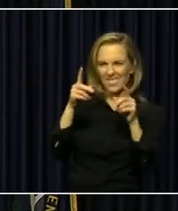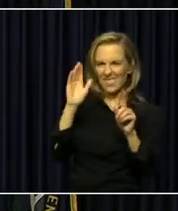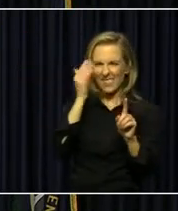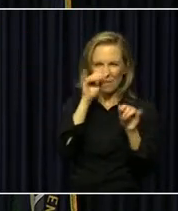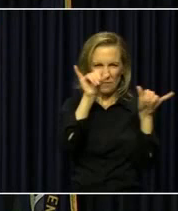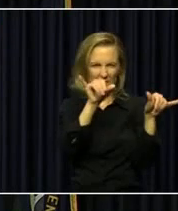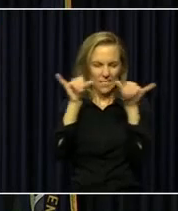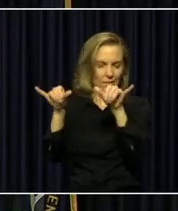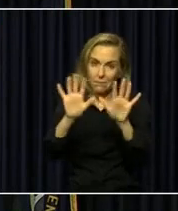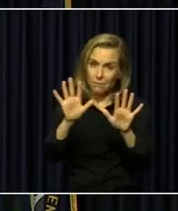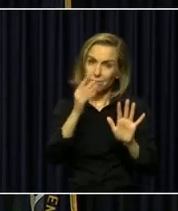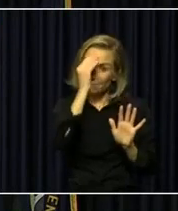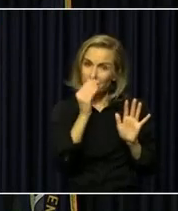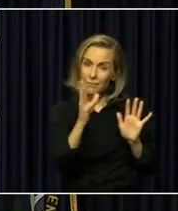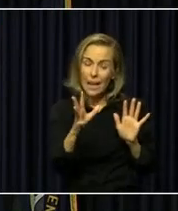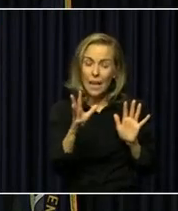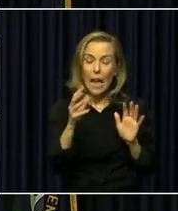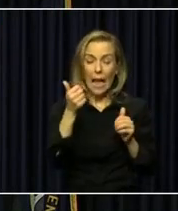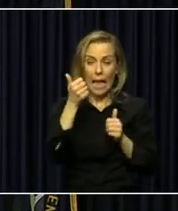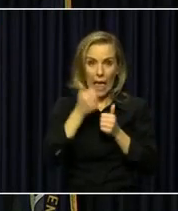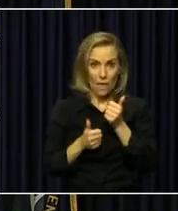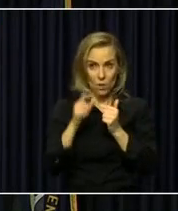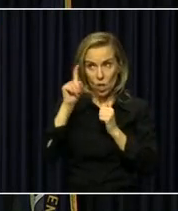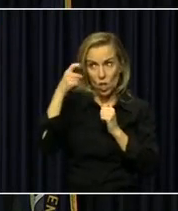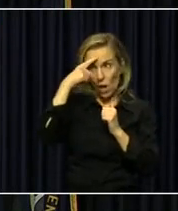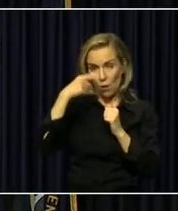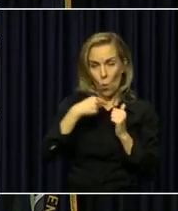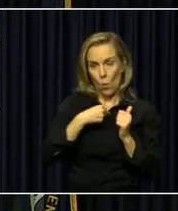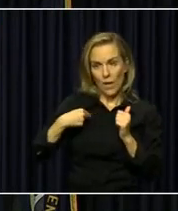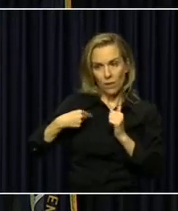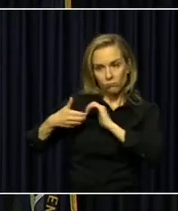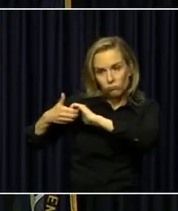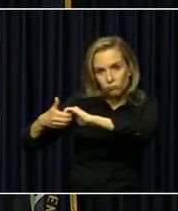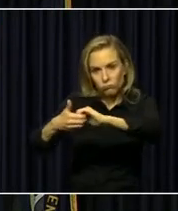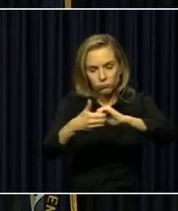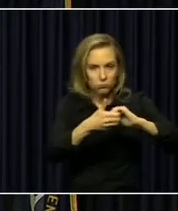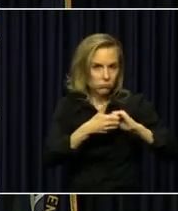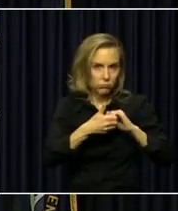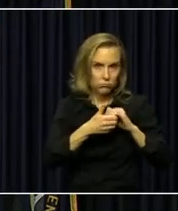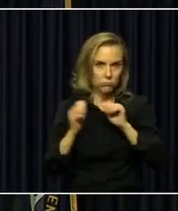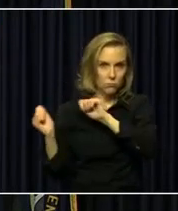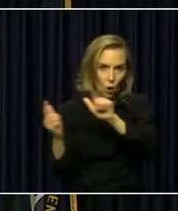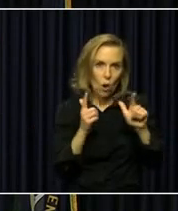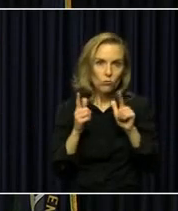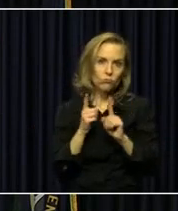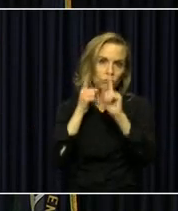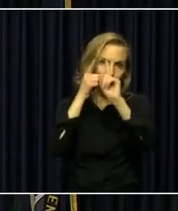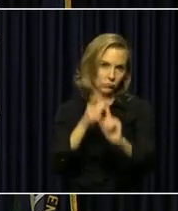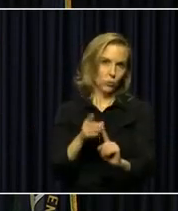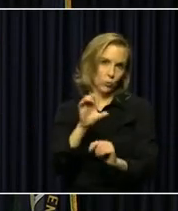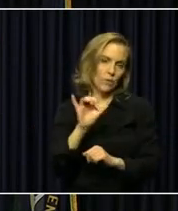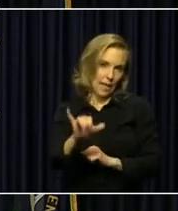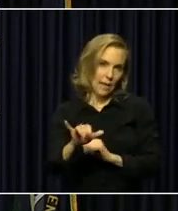MIX OF ONE-DAY TAUREN, WHICH OUR STATE LAB JUST -- TURNAROUND,